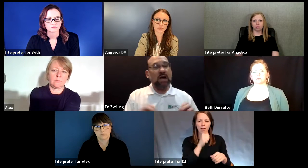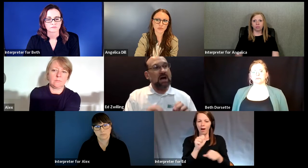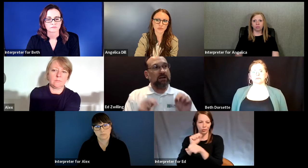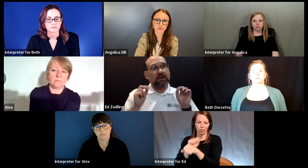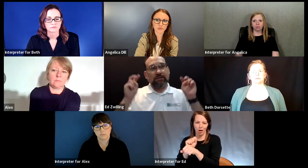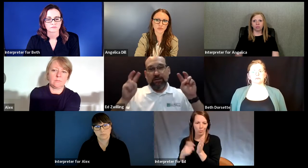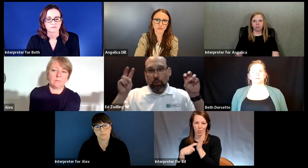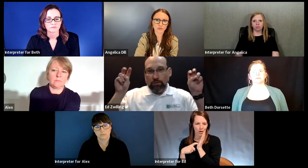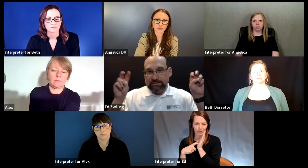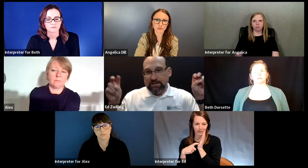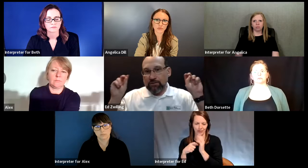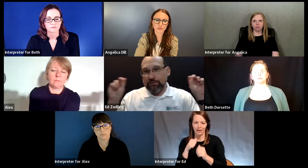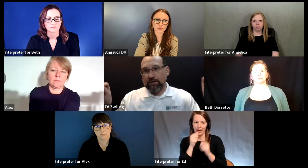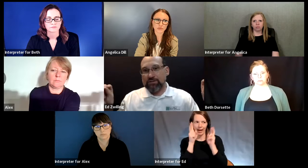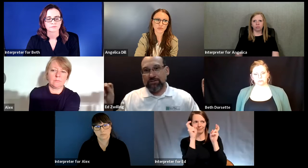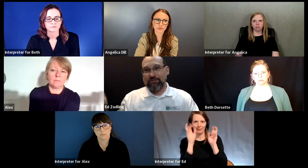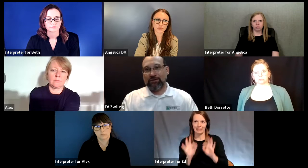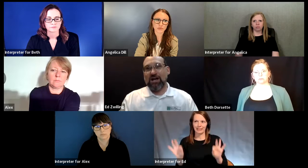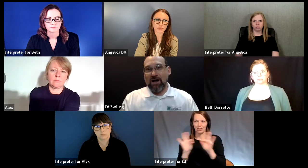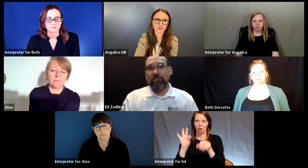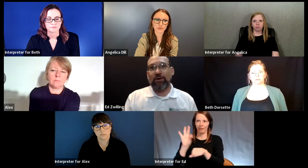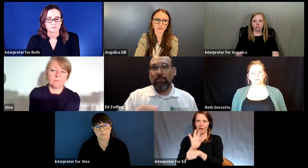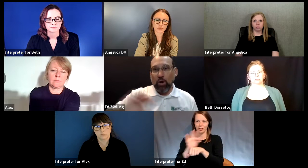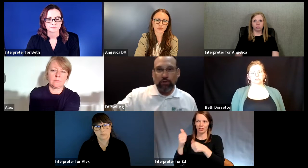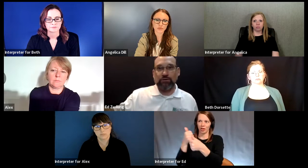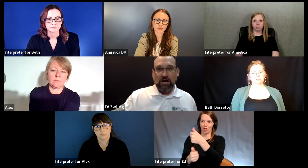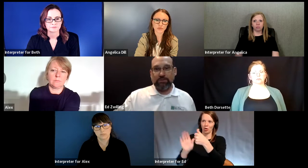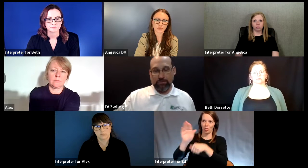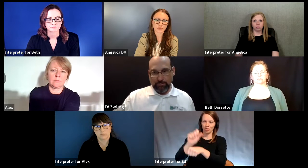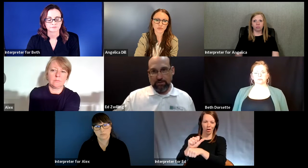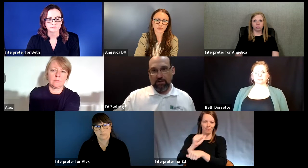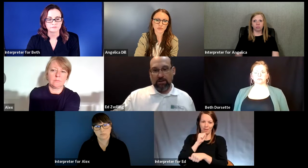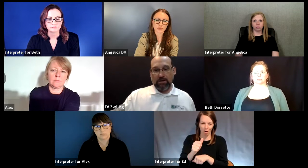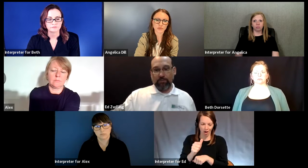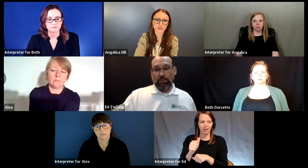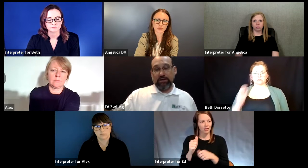They are not the quote essential functions of your job. They are not part of your job description.